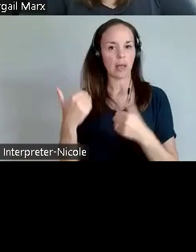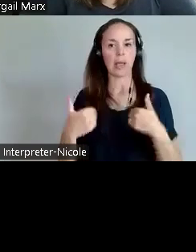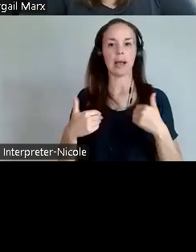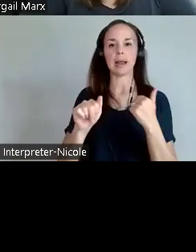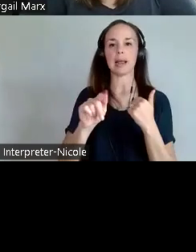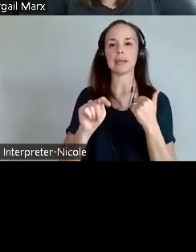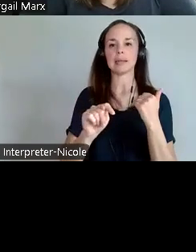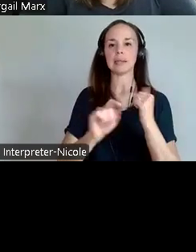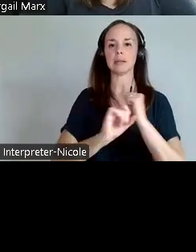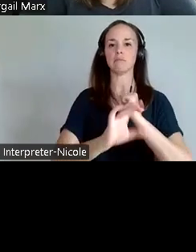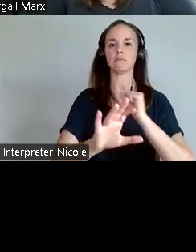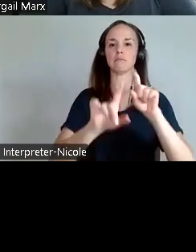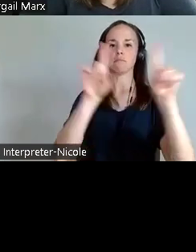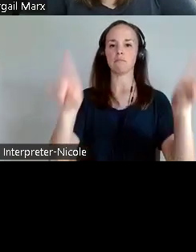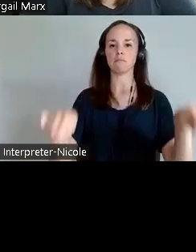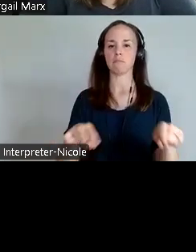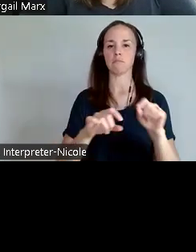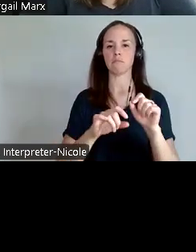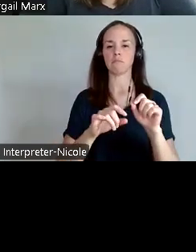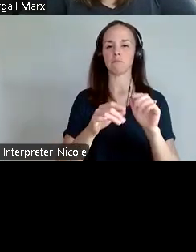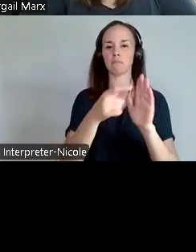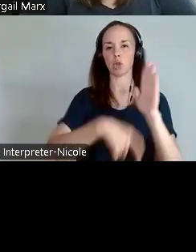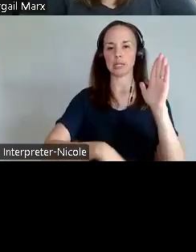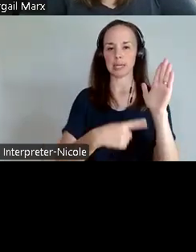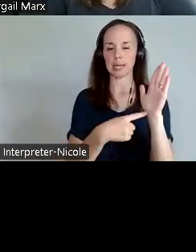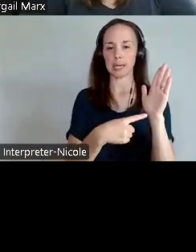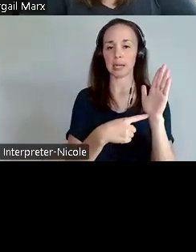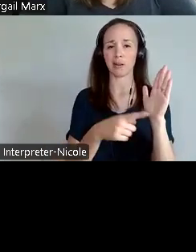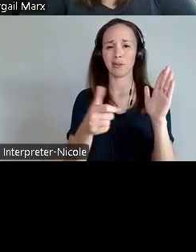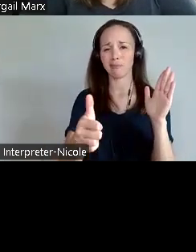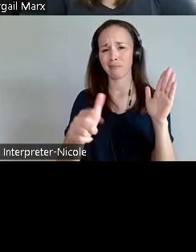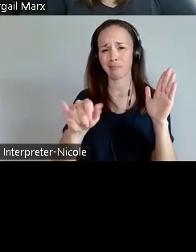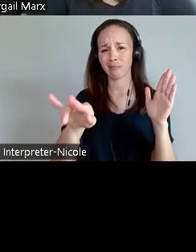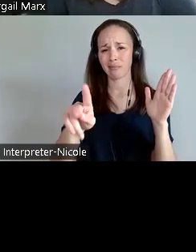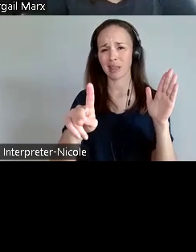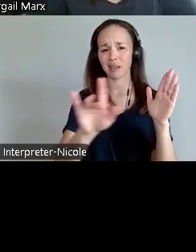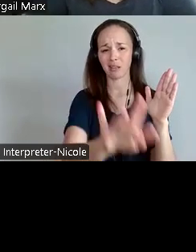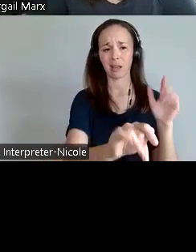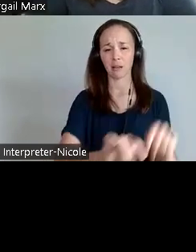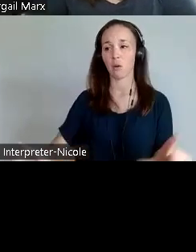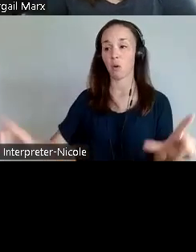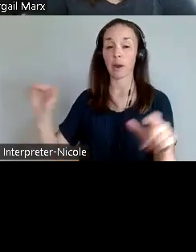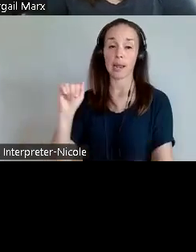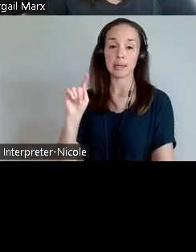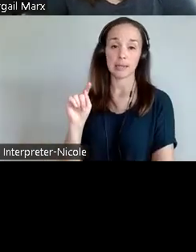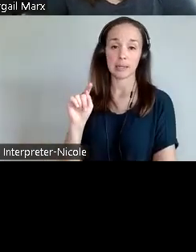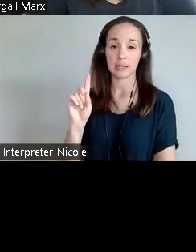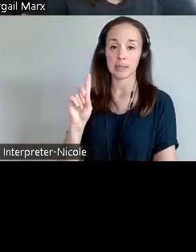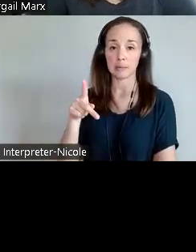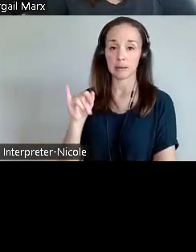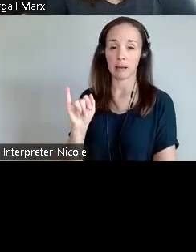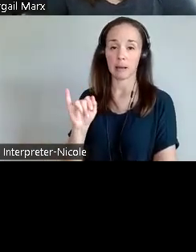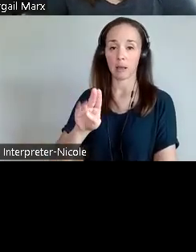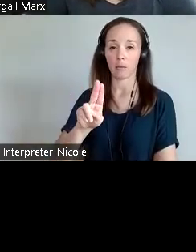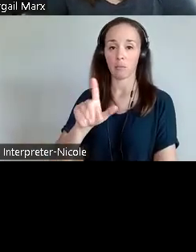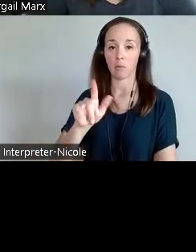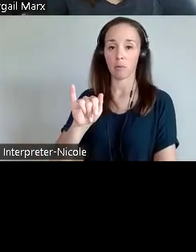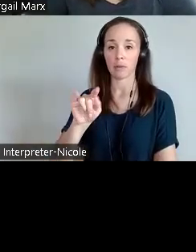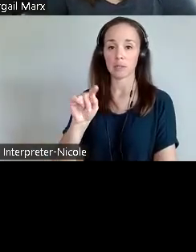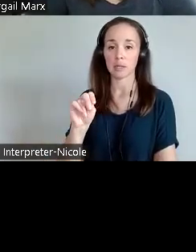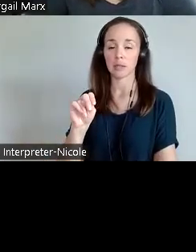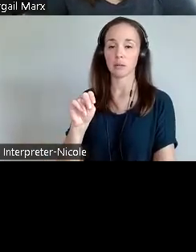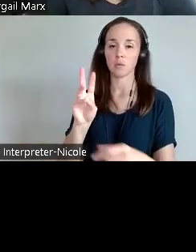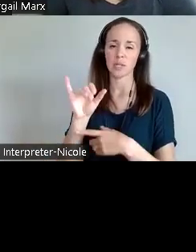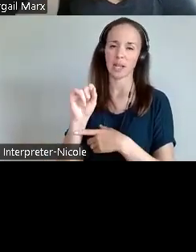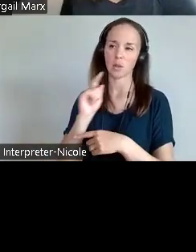and you can just -- the link is here, you can also Google and it will come up, but it has frequently